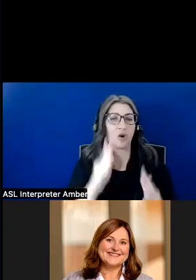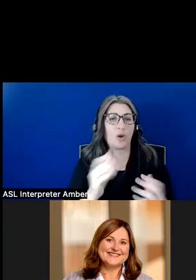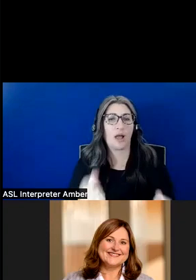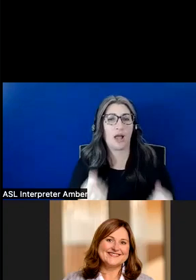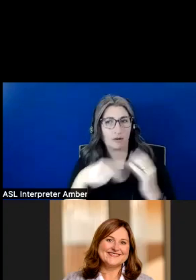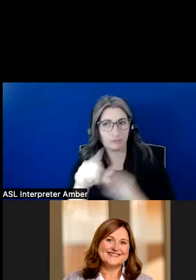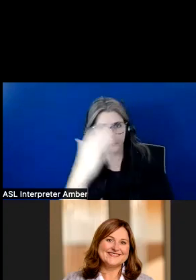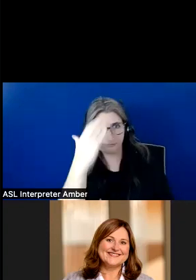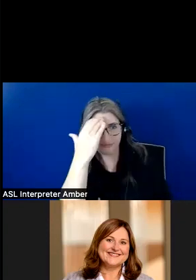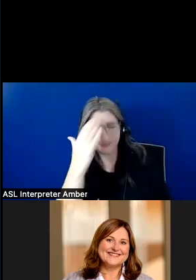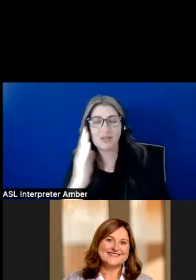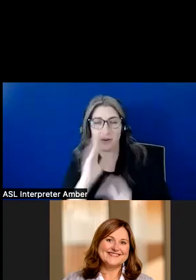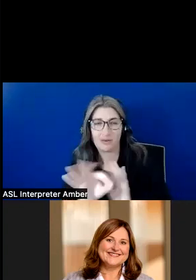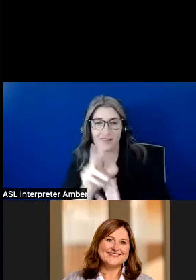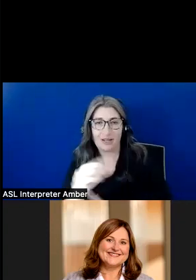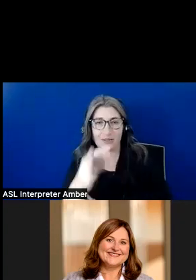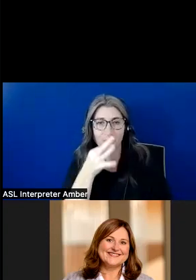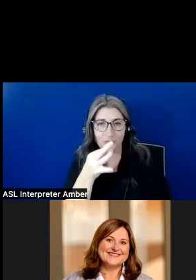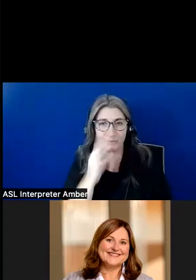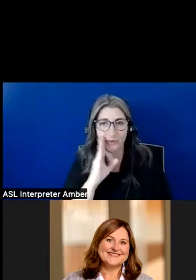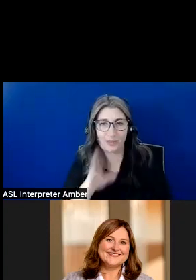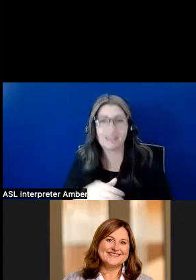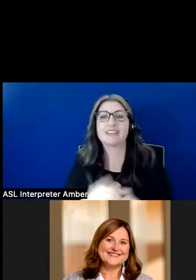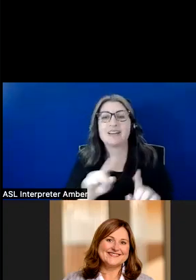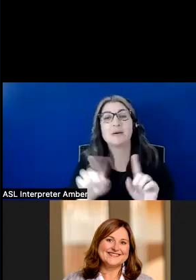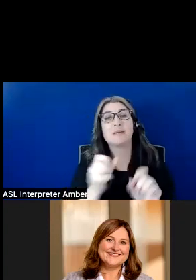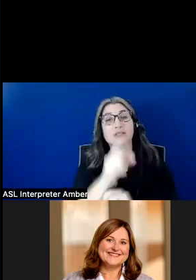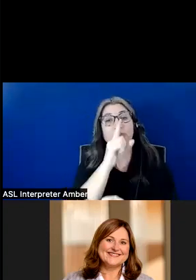We're going to find out in just a little bit, but we want to make sure you have some understanding